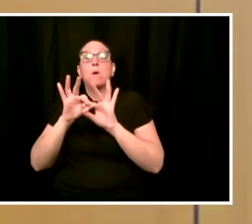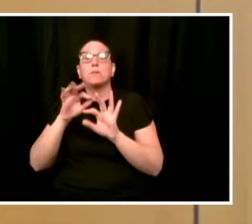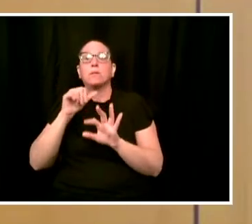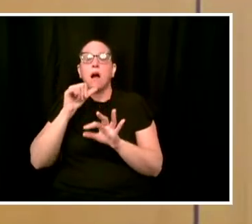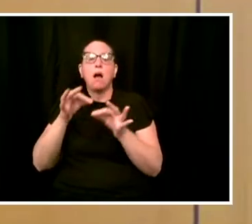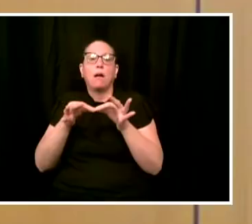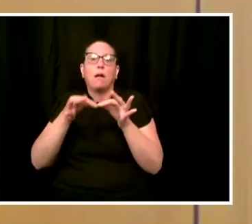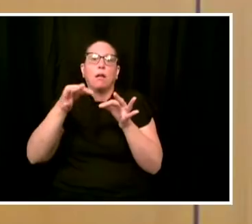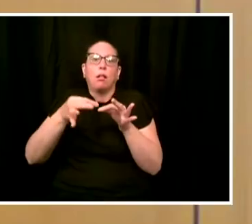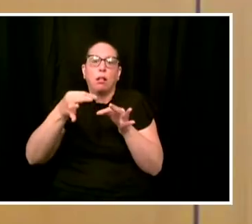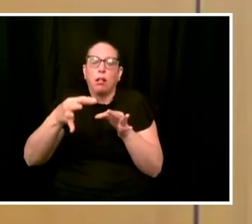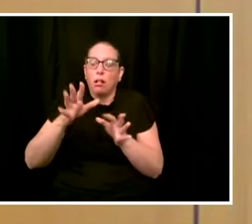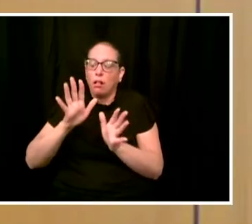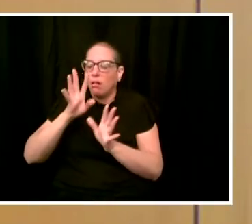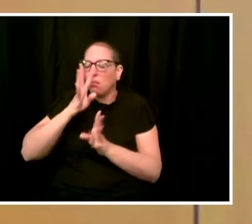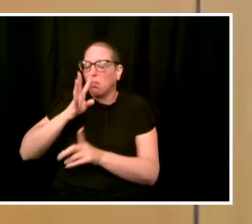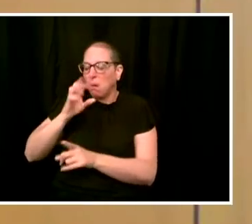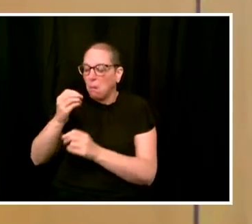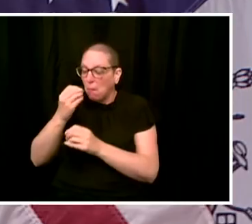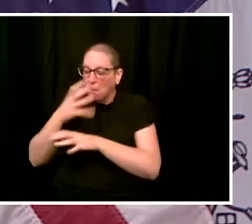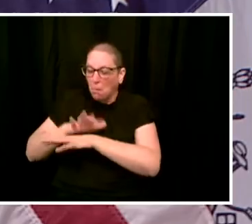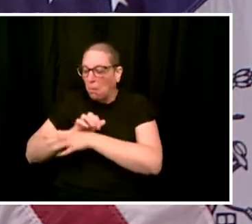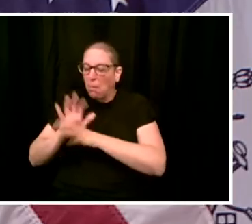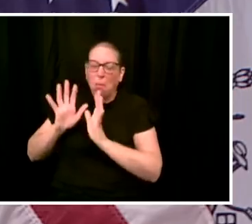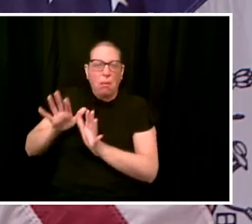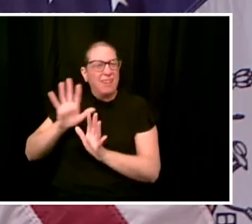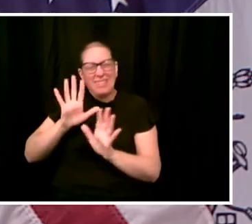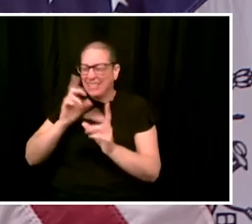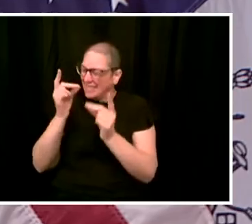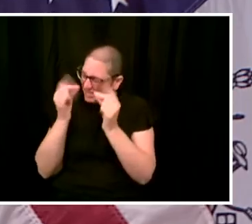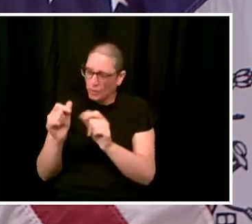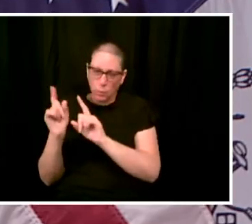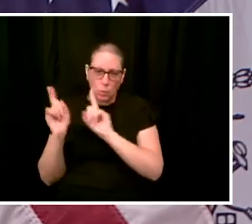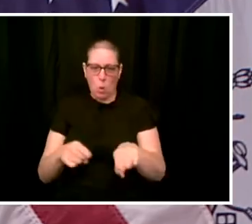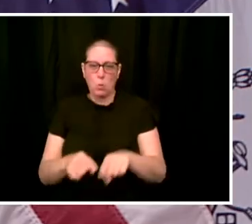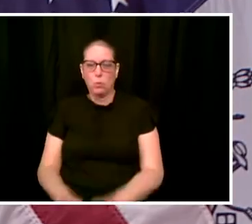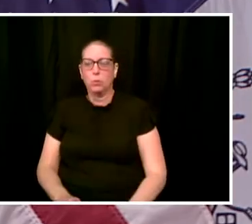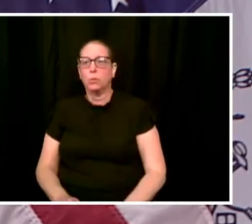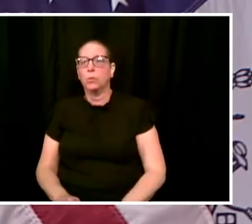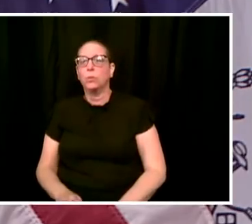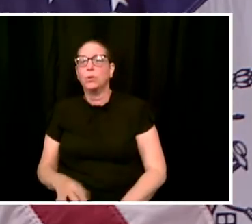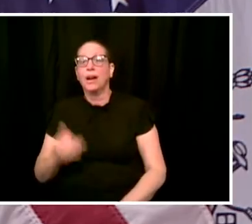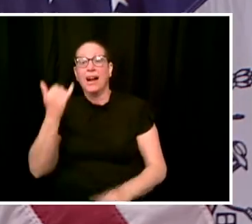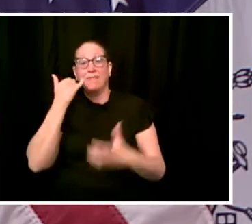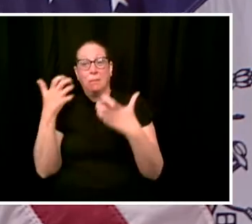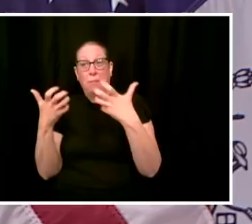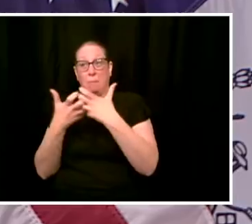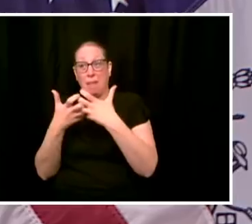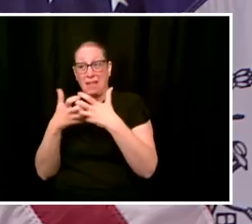REFERRALS FOR A